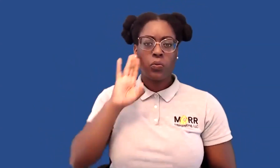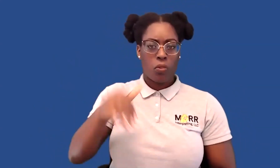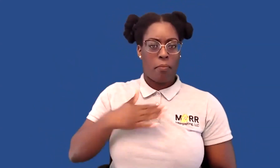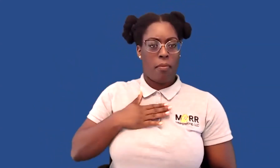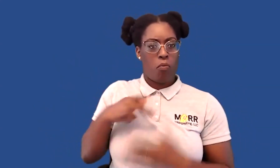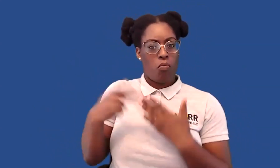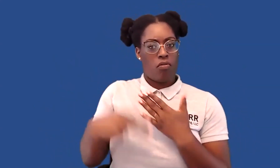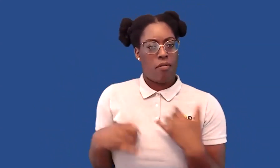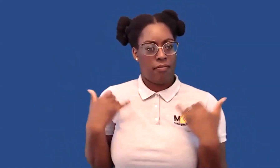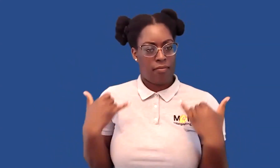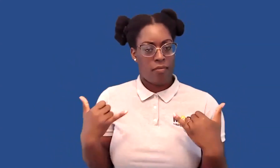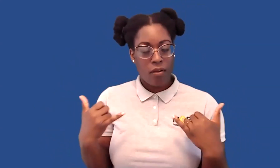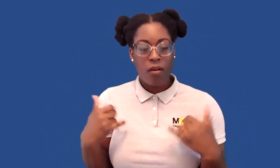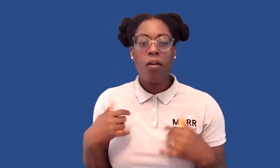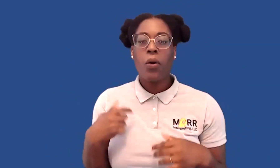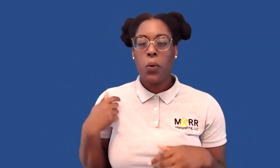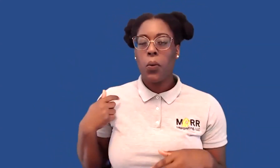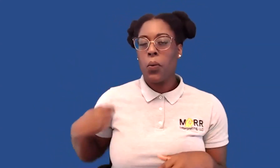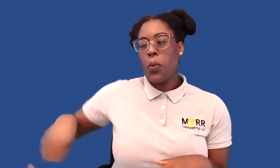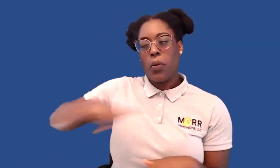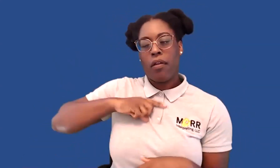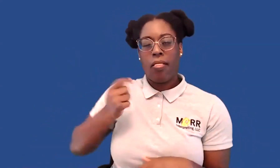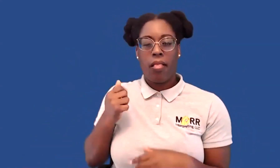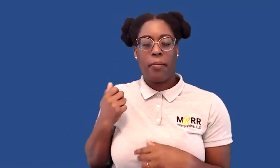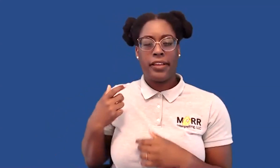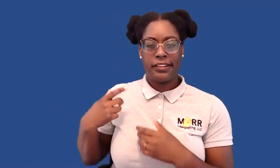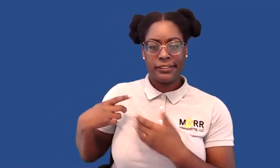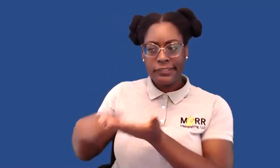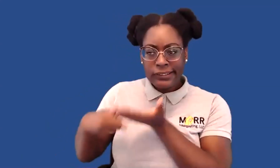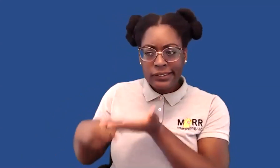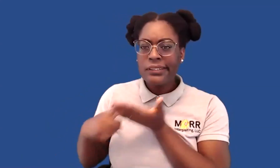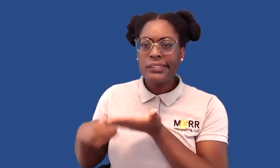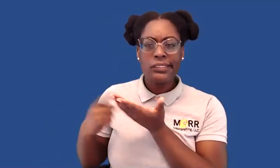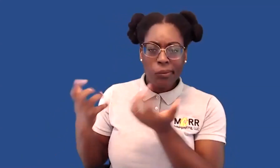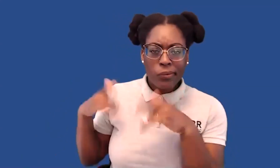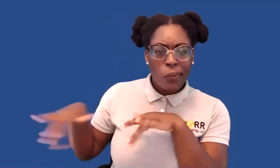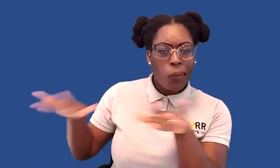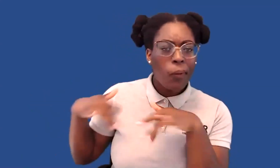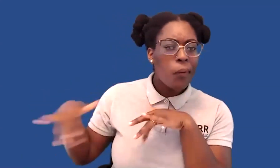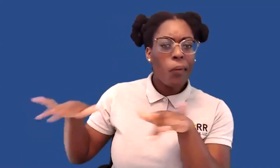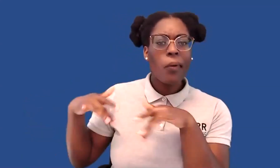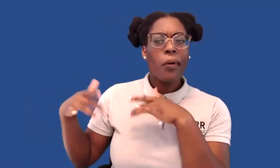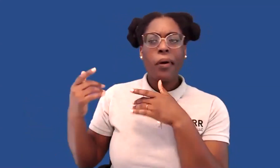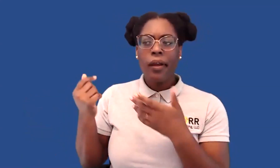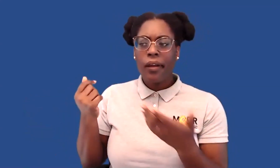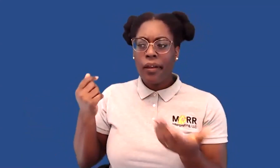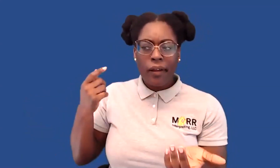we're actually debating that issue of whether or not we want to record the synchronous sessions for students to use later